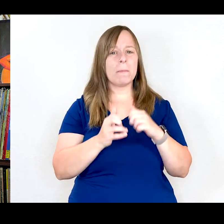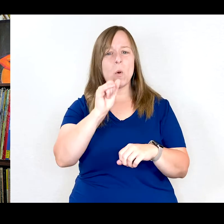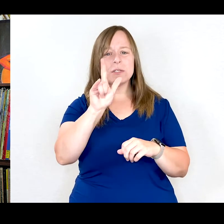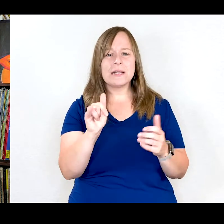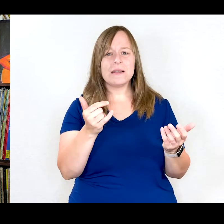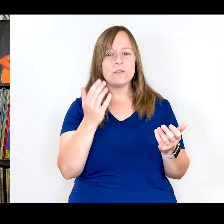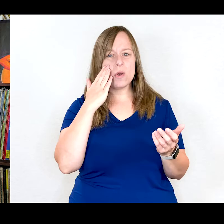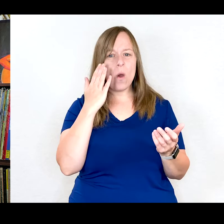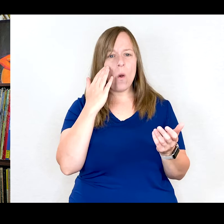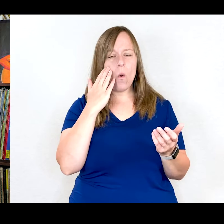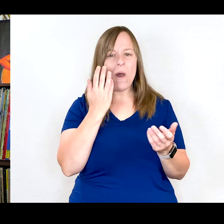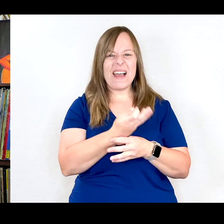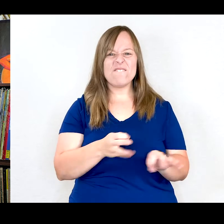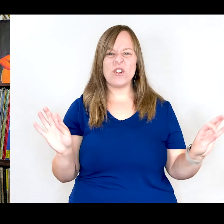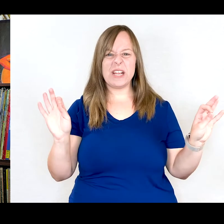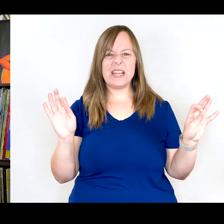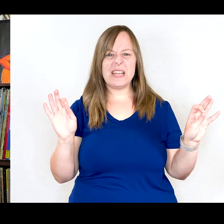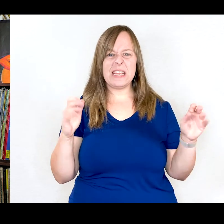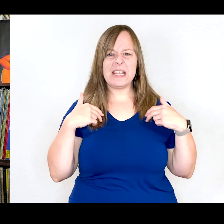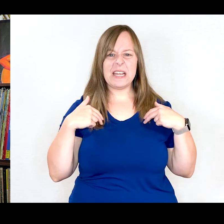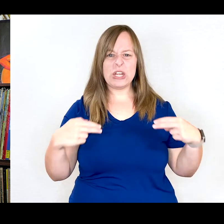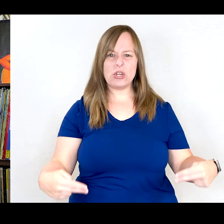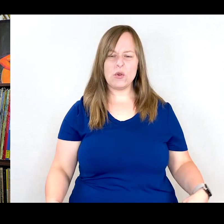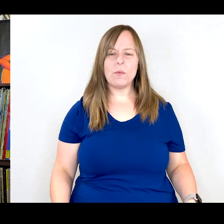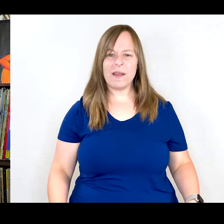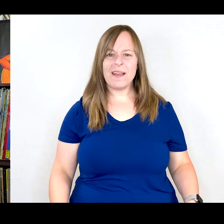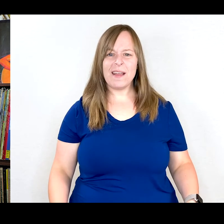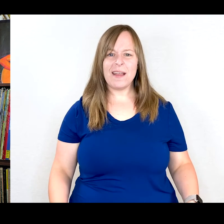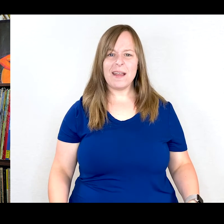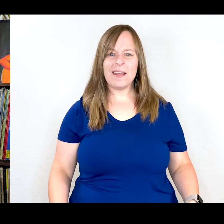But mostly to know that I am free to be a human being.